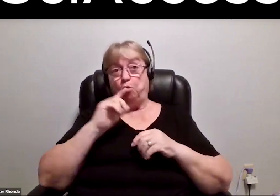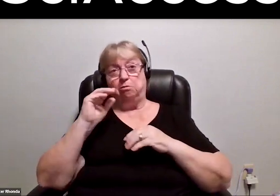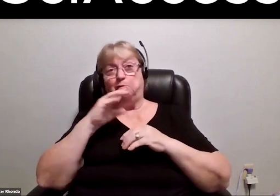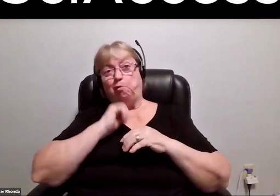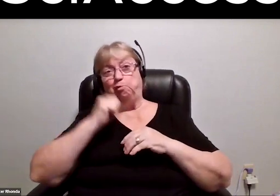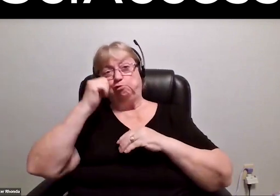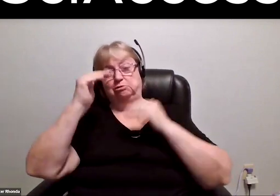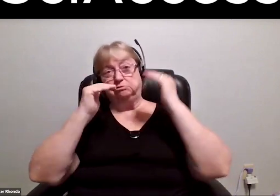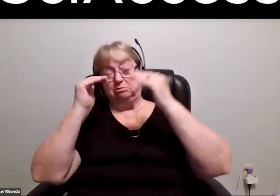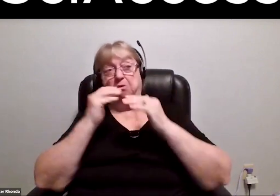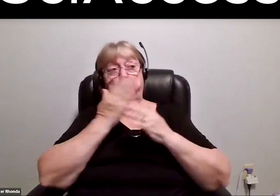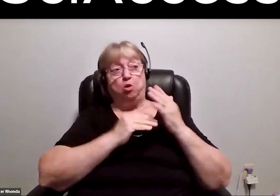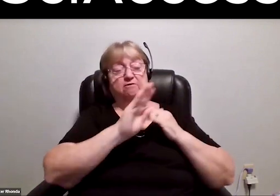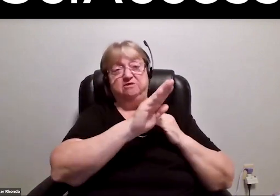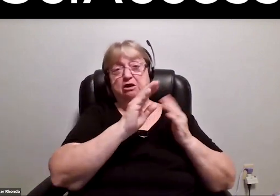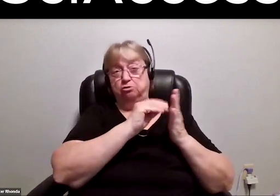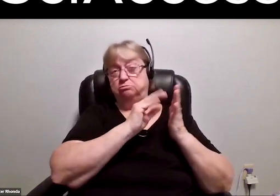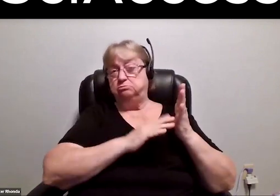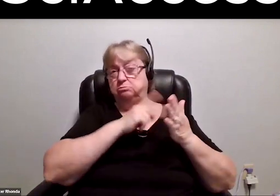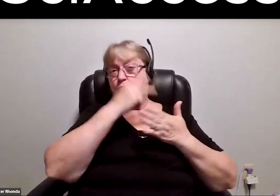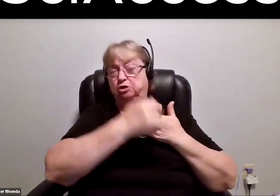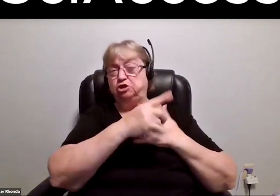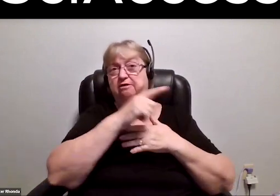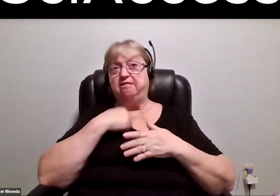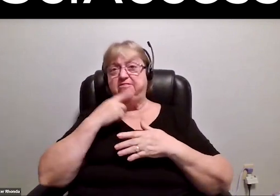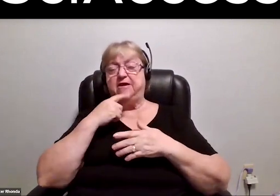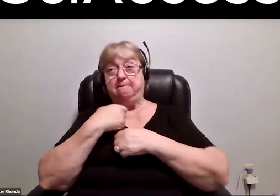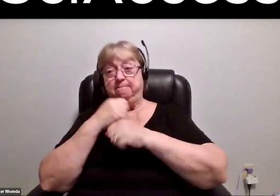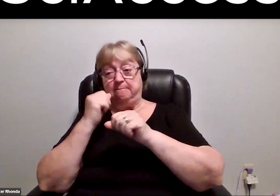they fabricate prototypes and test them